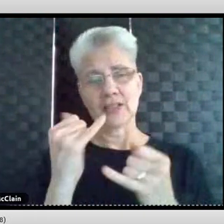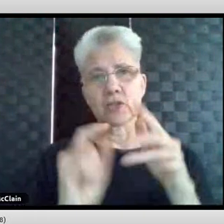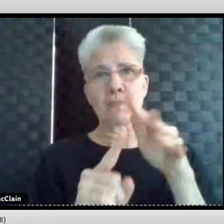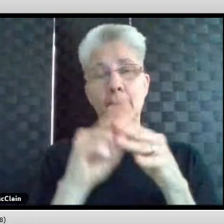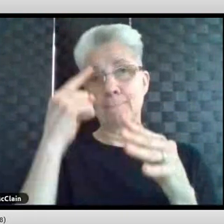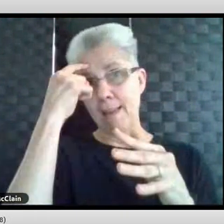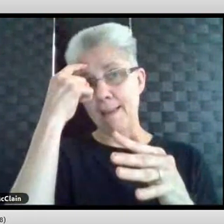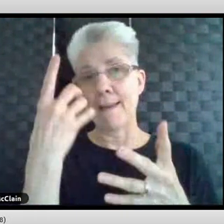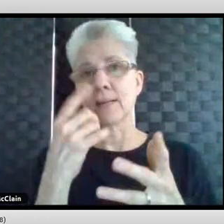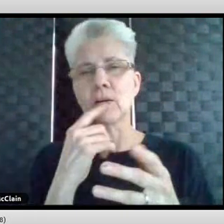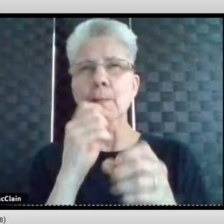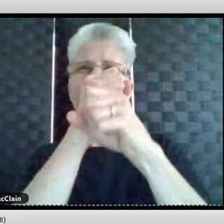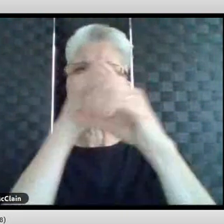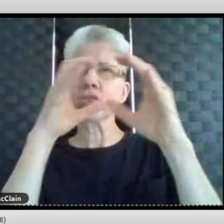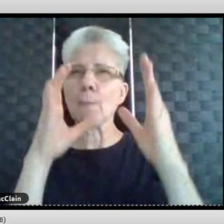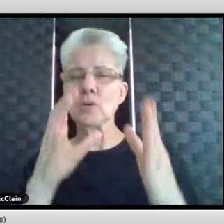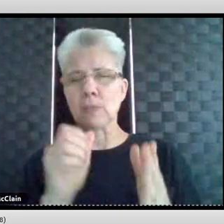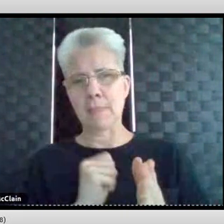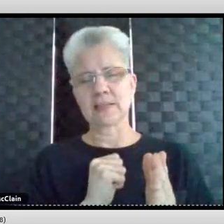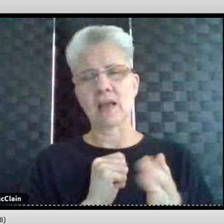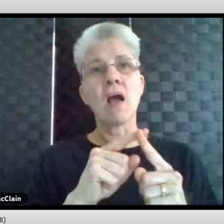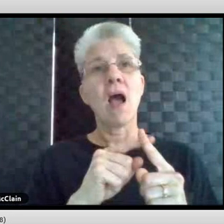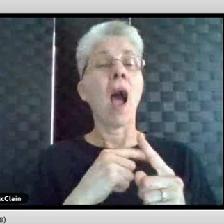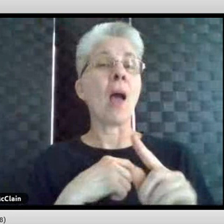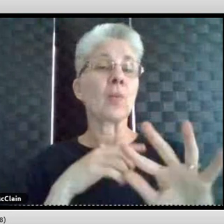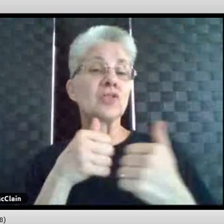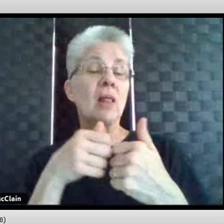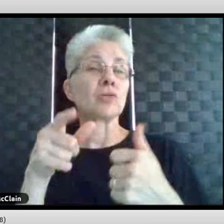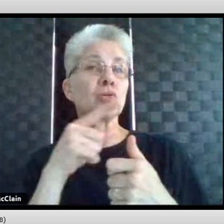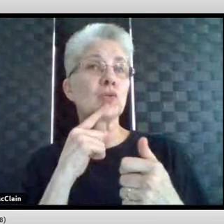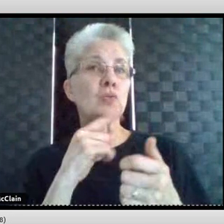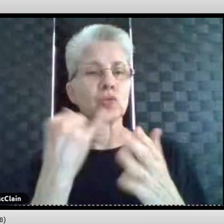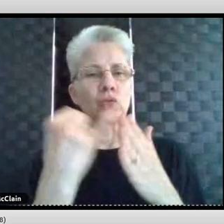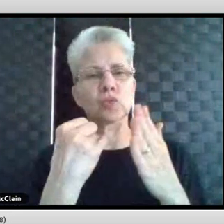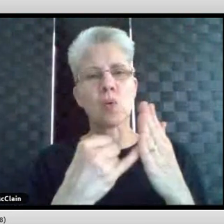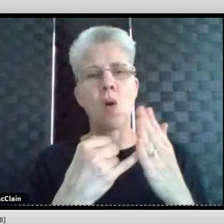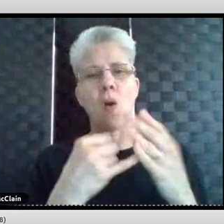because I'm a very visual person -- I would challenge you to draw a long tail